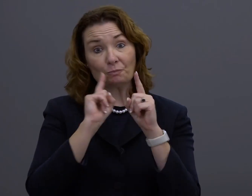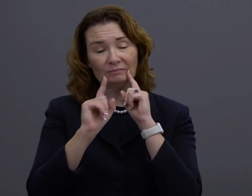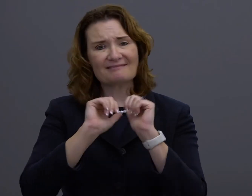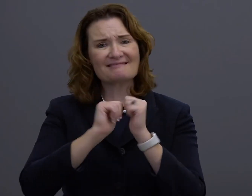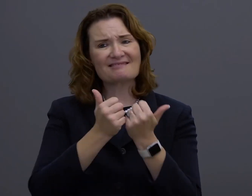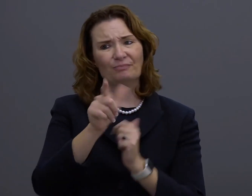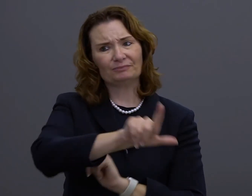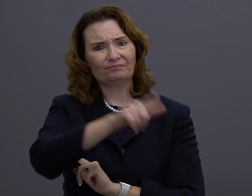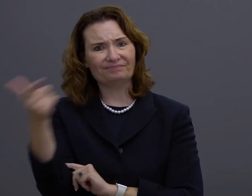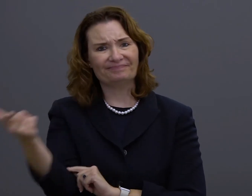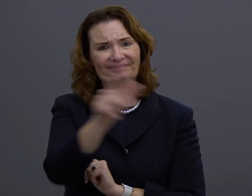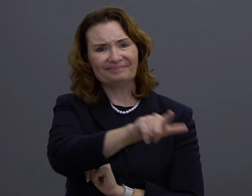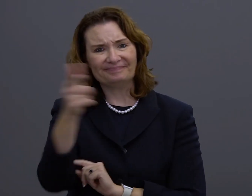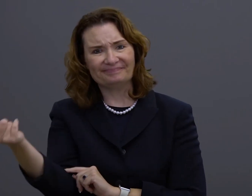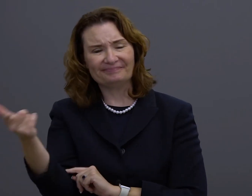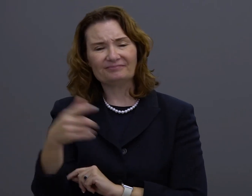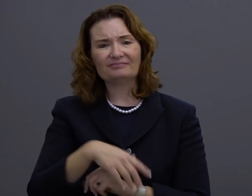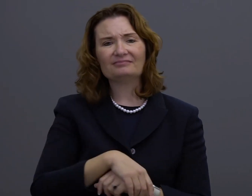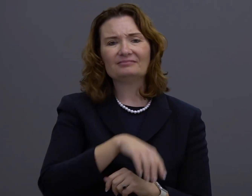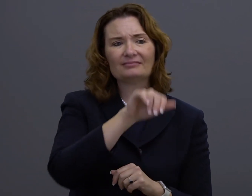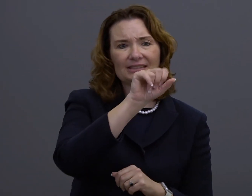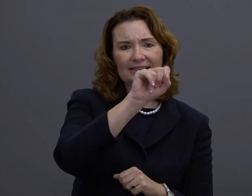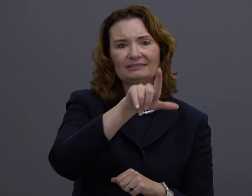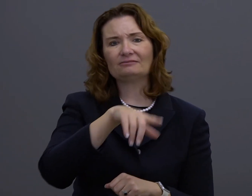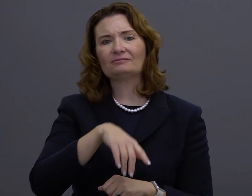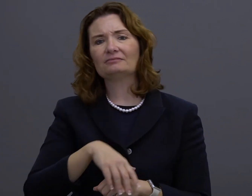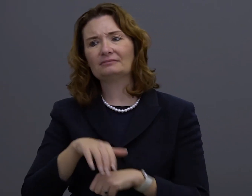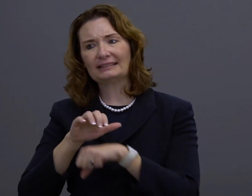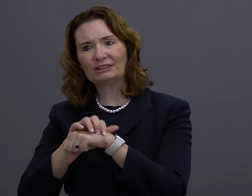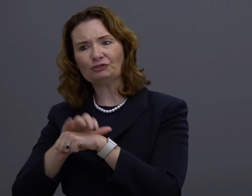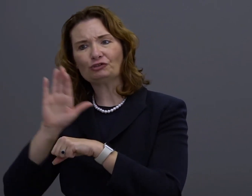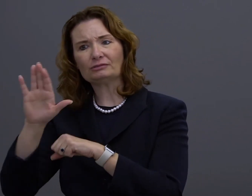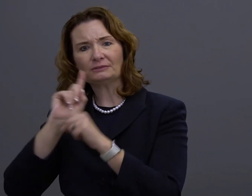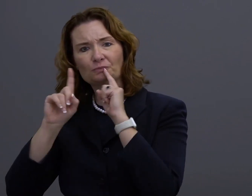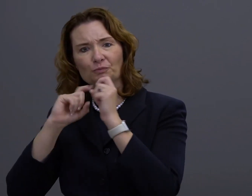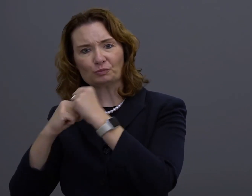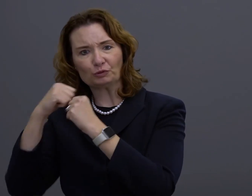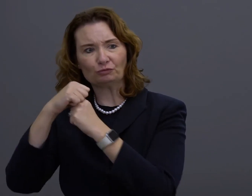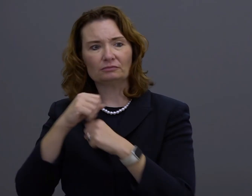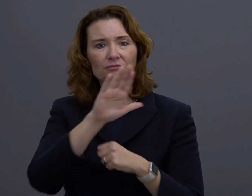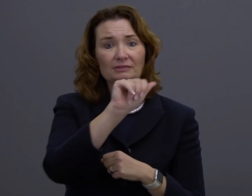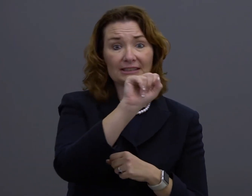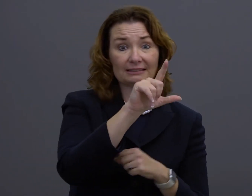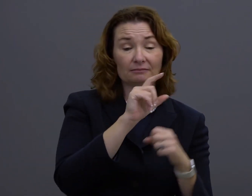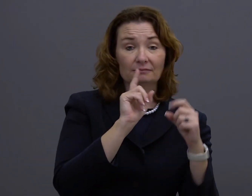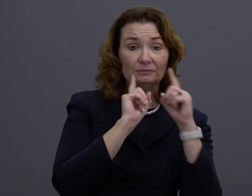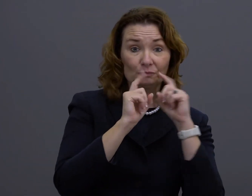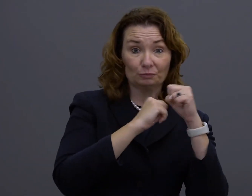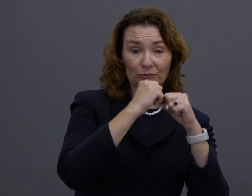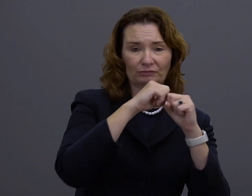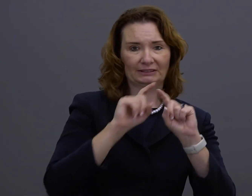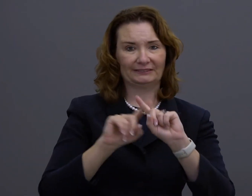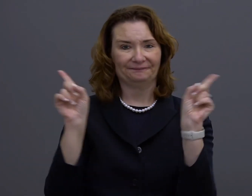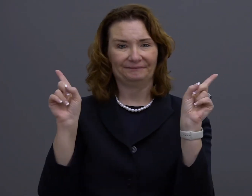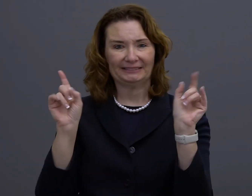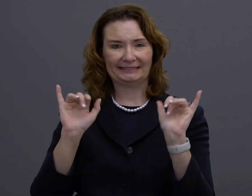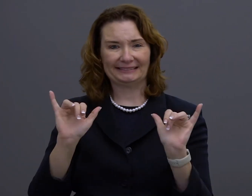The difference in discourse features between ASL and English needs to be taken into consideration.